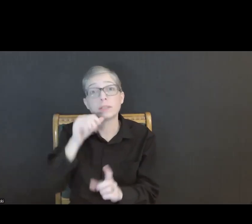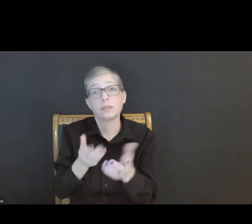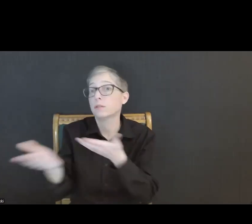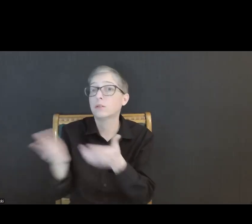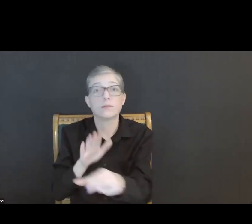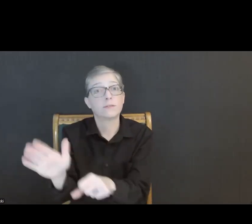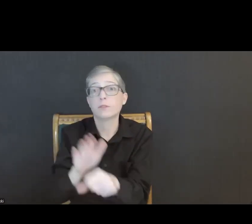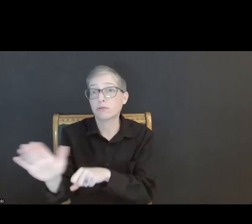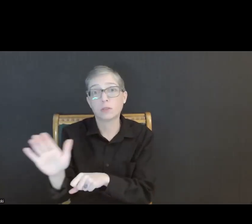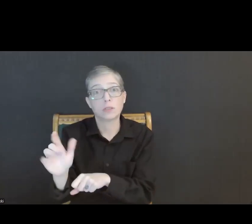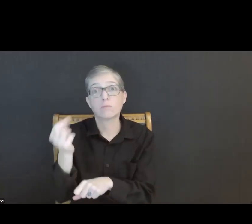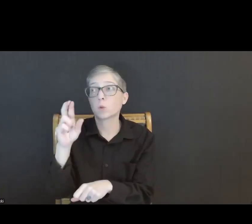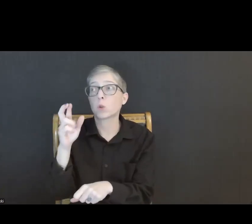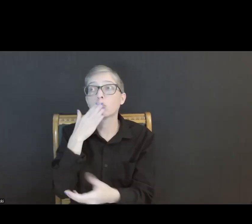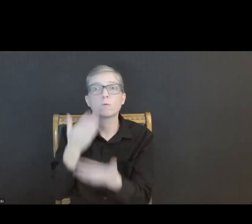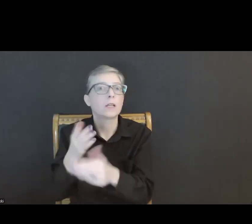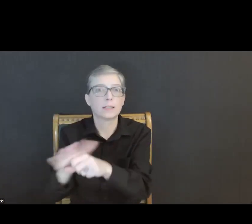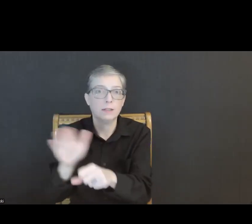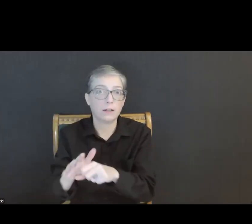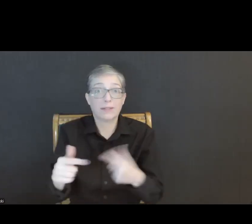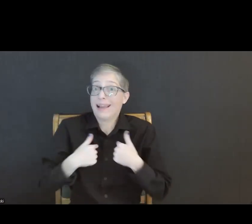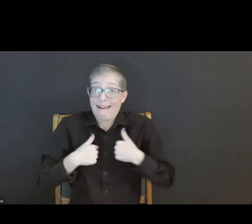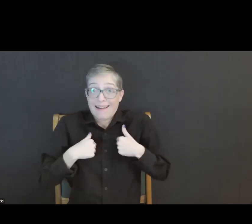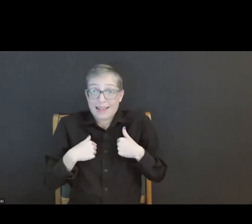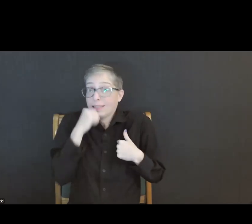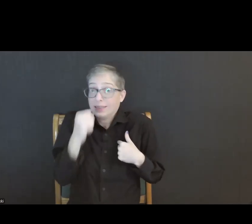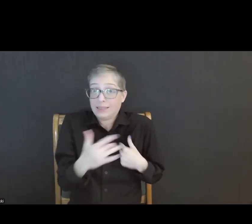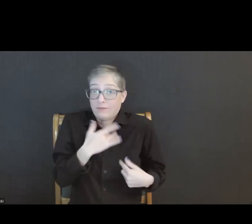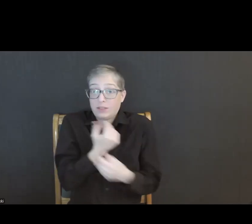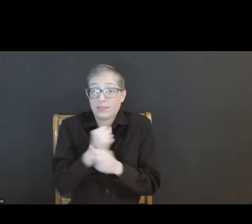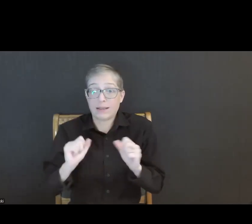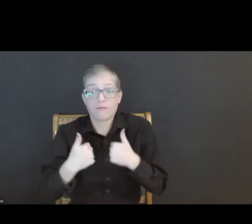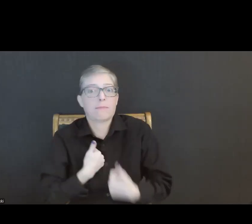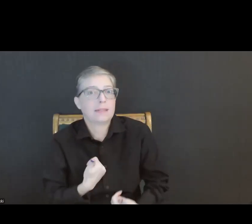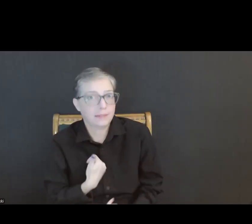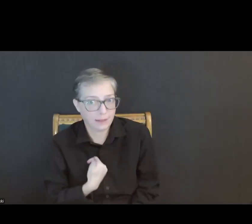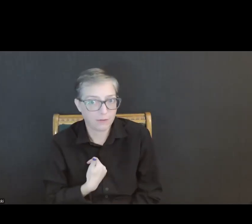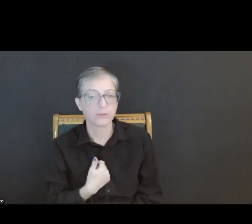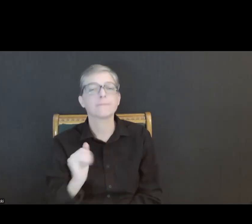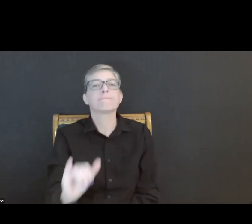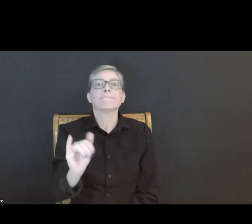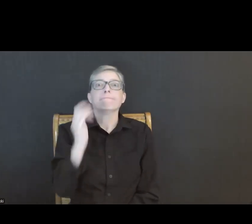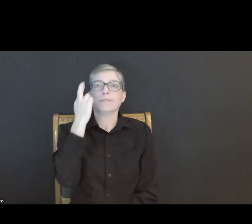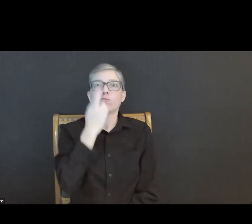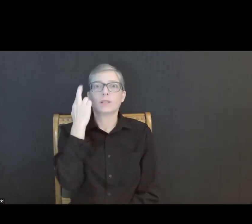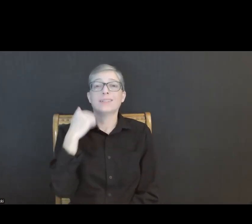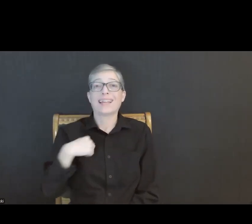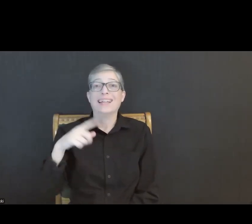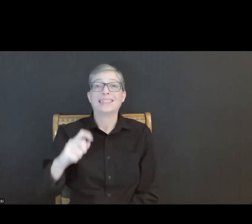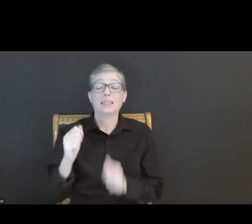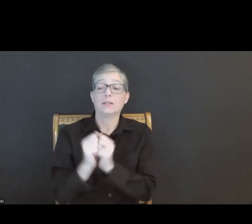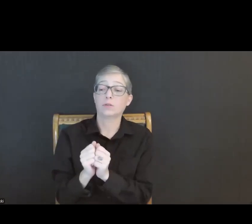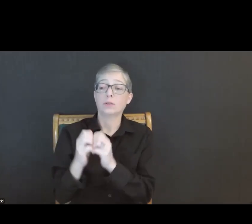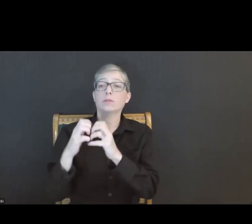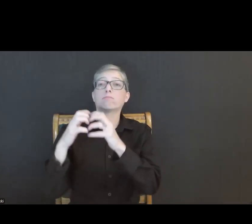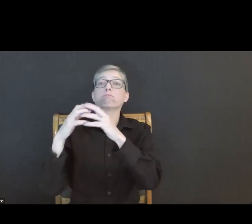so when I knew when I that's when it clicked I need to create something that would address